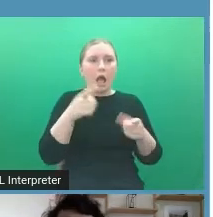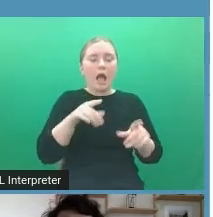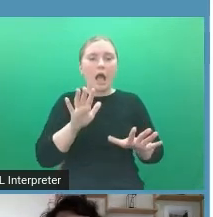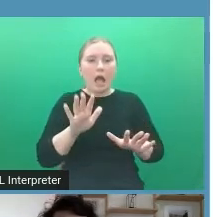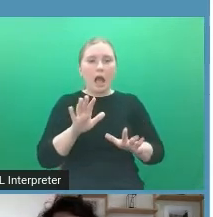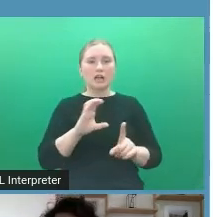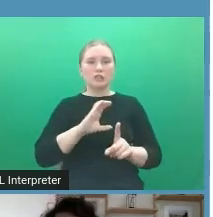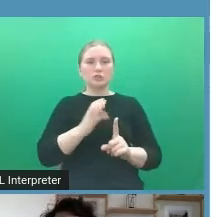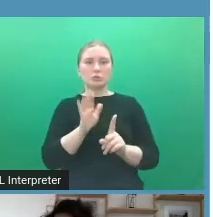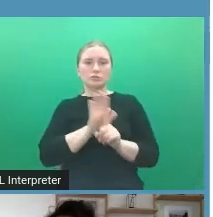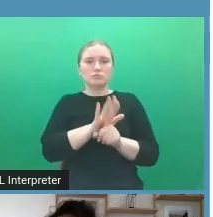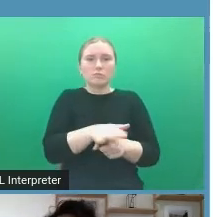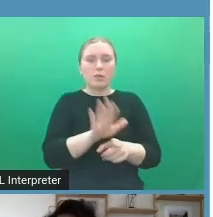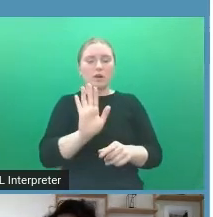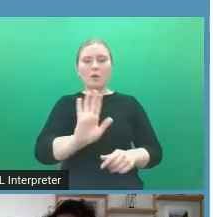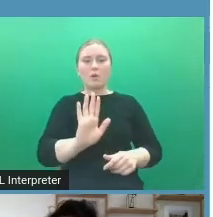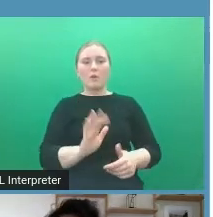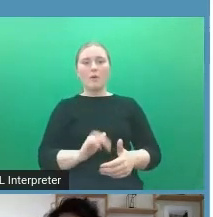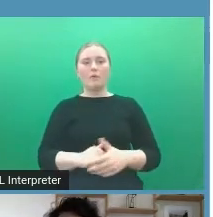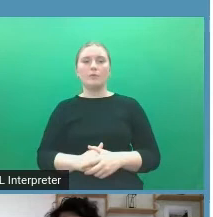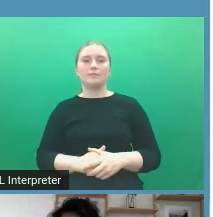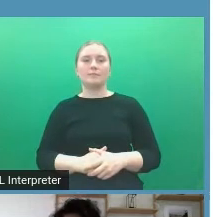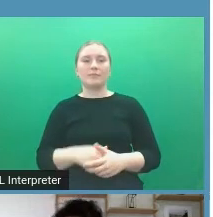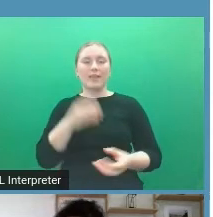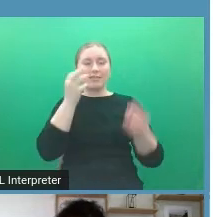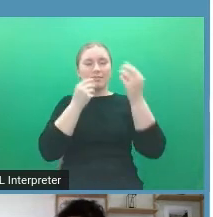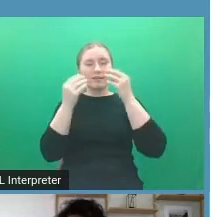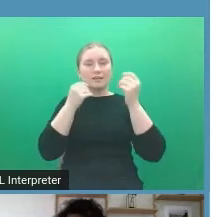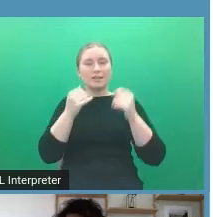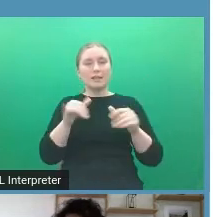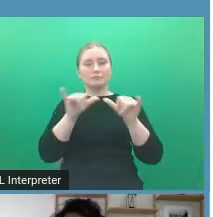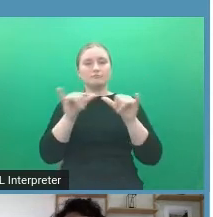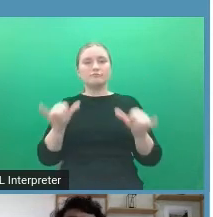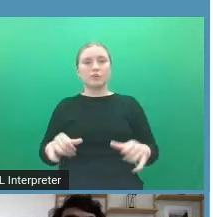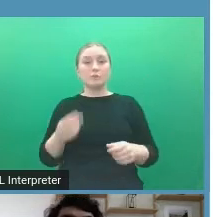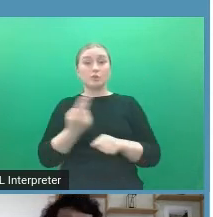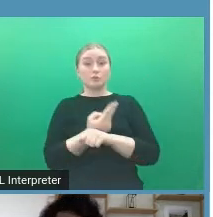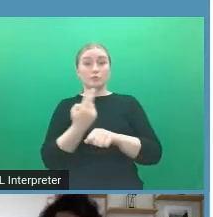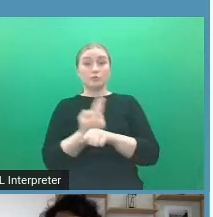and also thinking that the system, think about the systems we use, and we'll see some